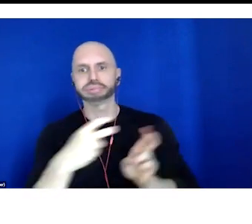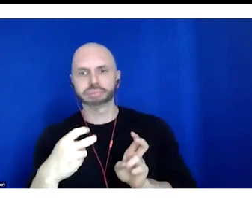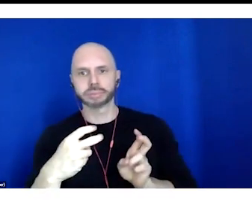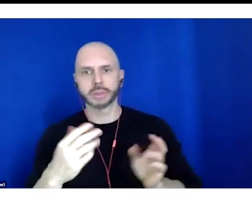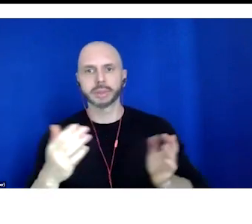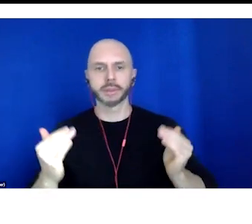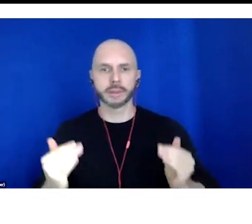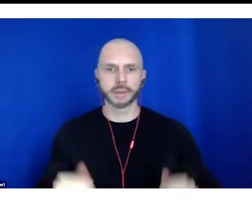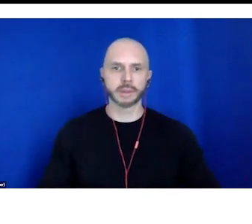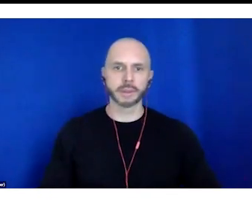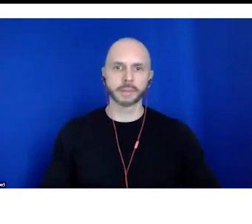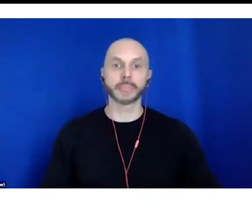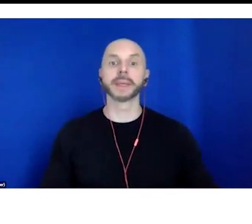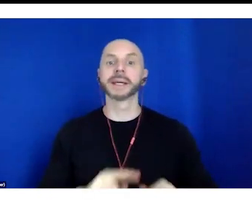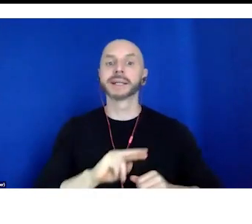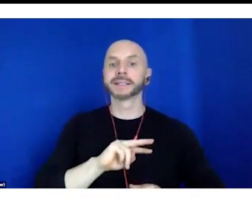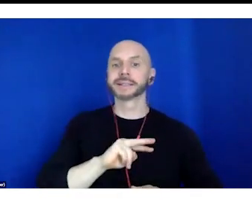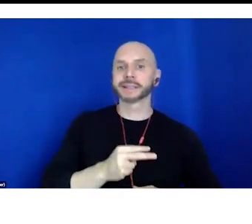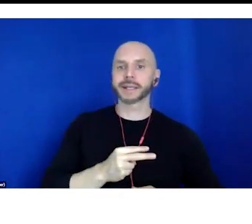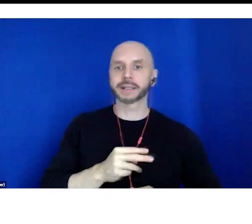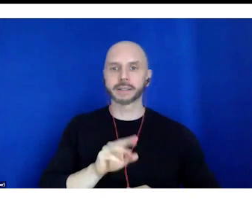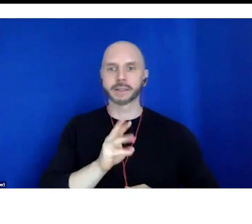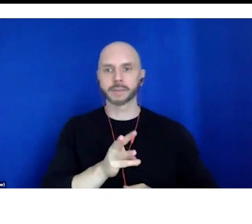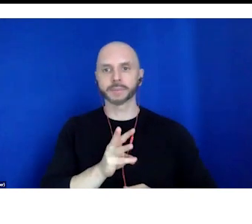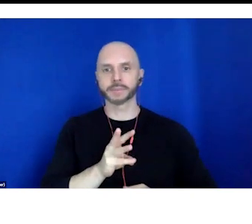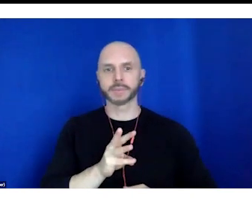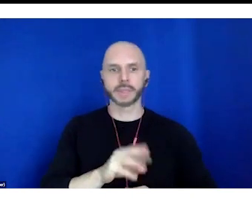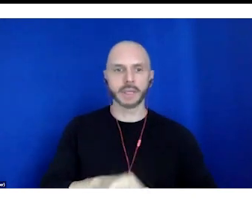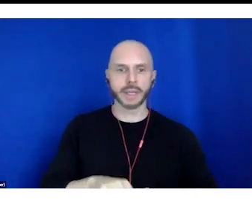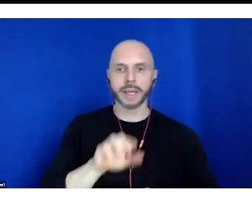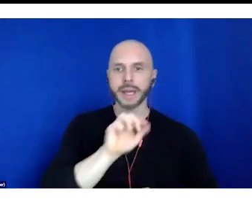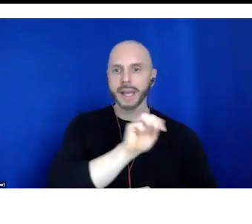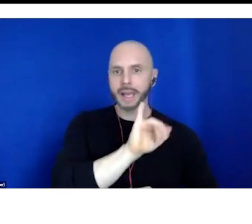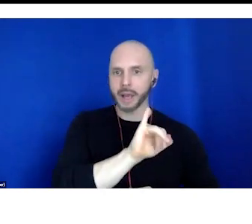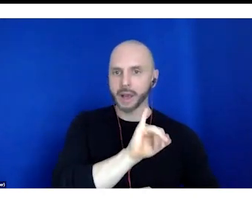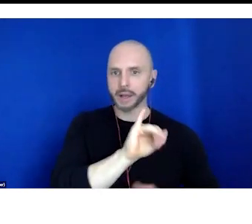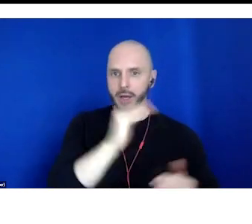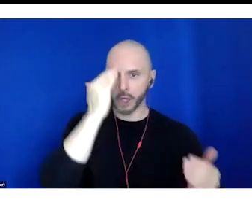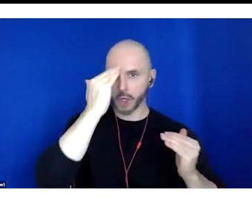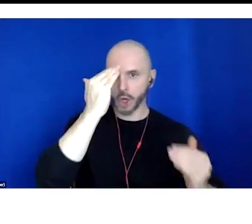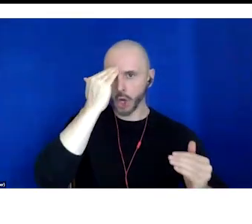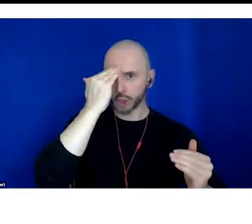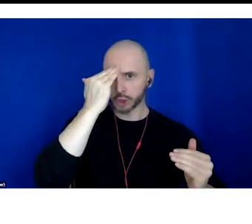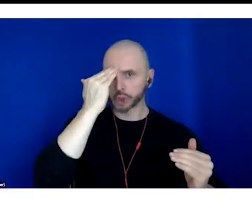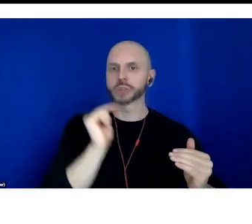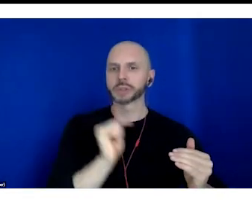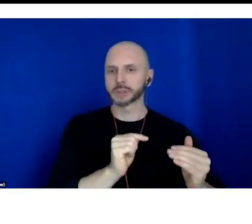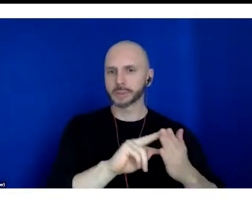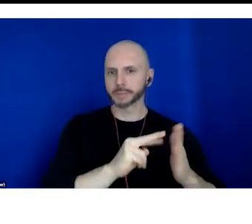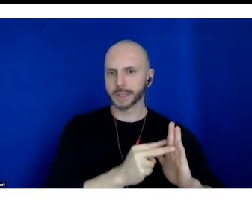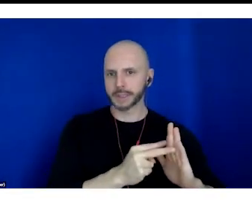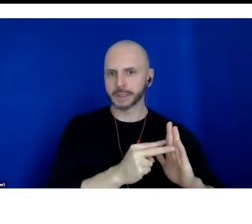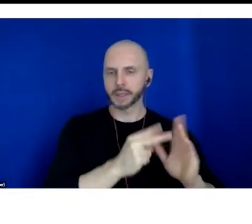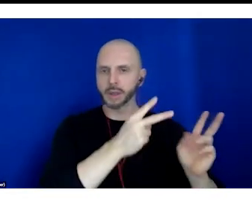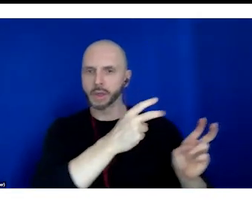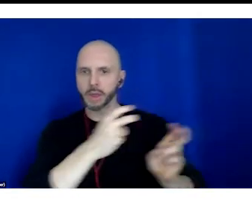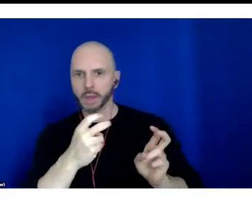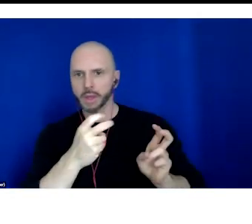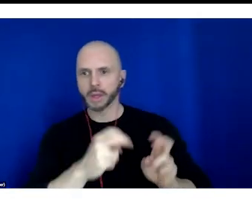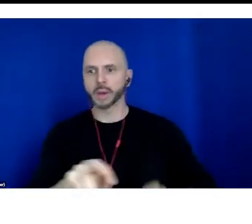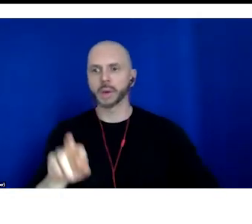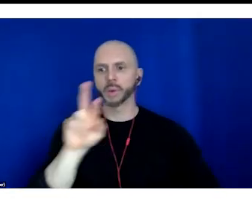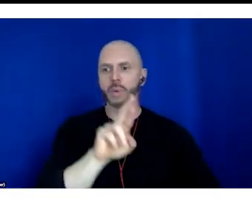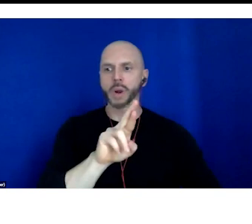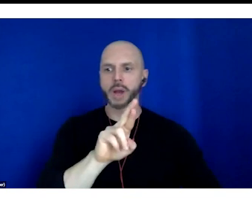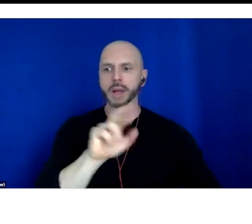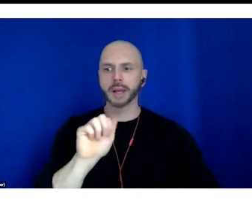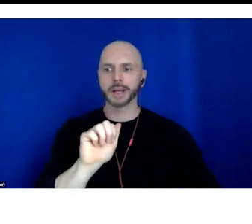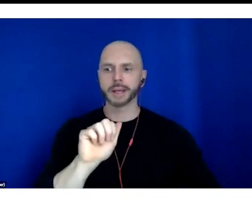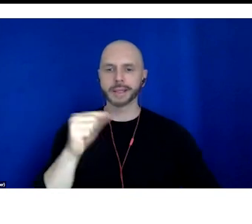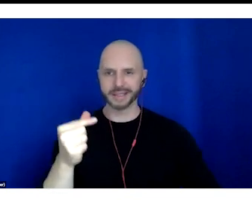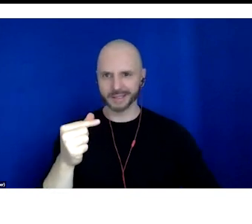Knowledge Base. This leverages RAG technique or retrieval augmented generation, and that's using